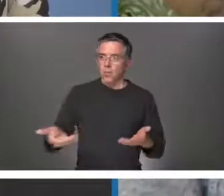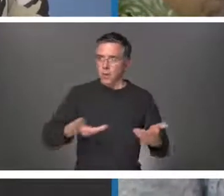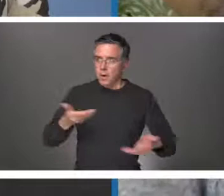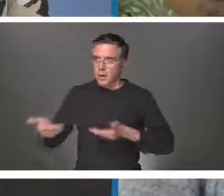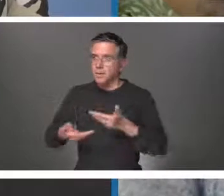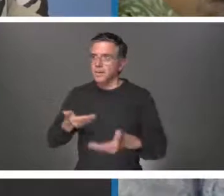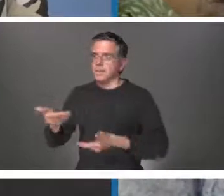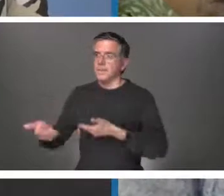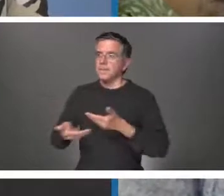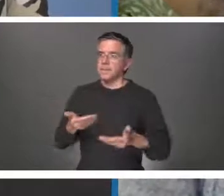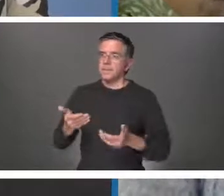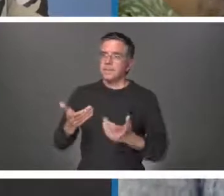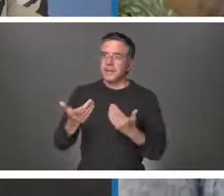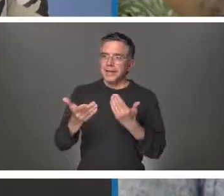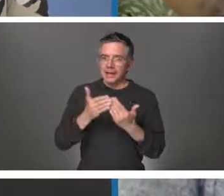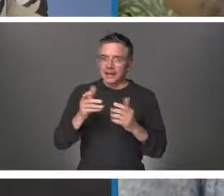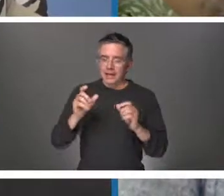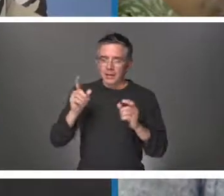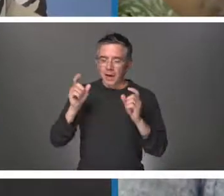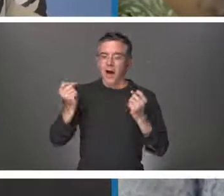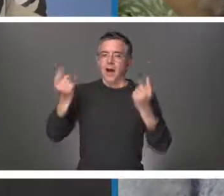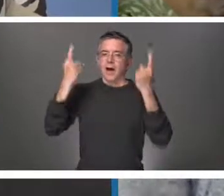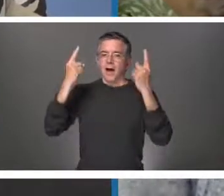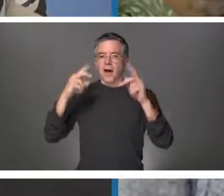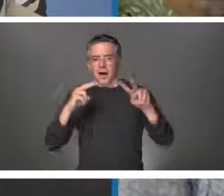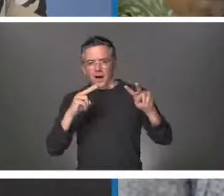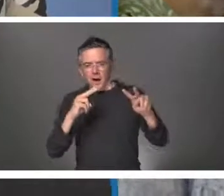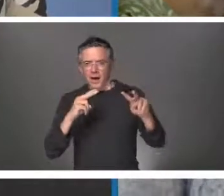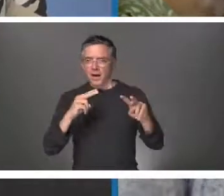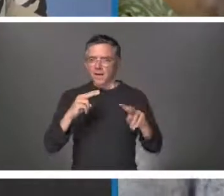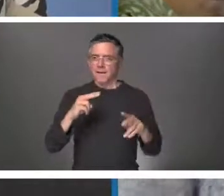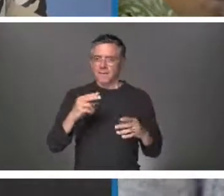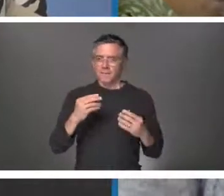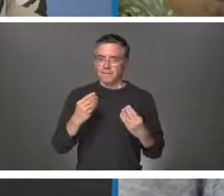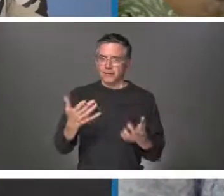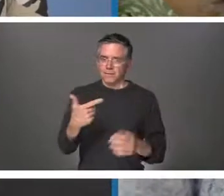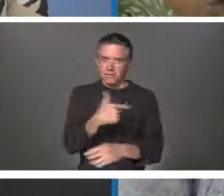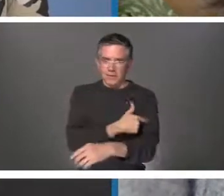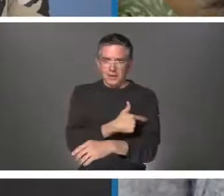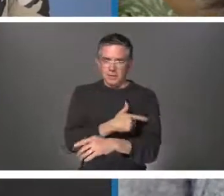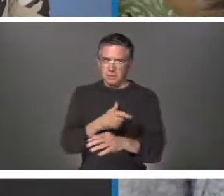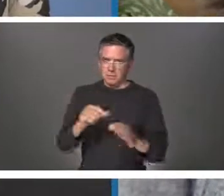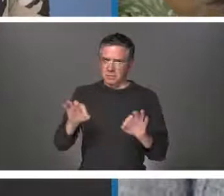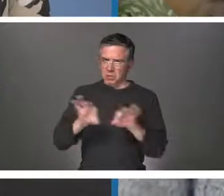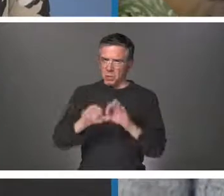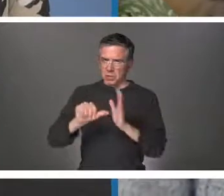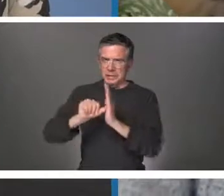because not everyone realizes just how diverse some of the populations are in Whatcom County.